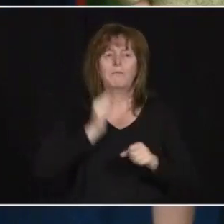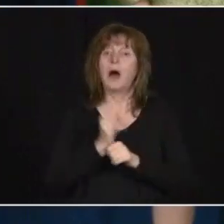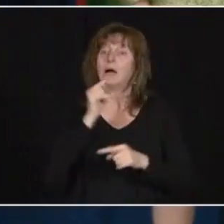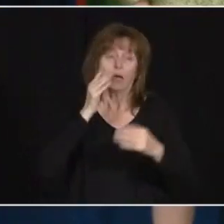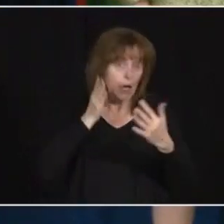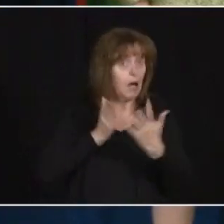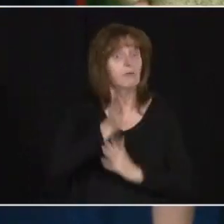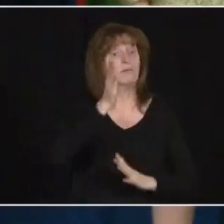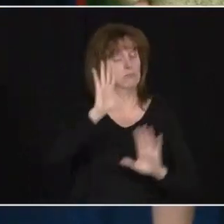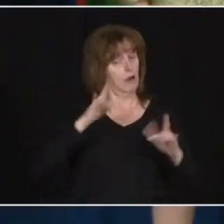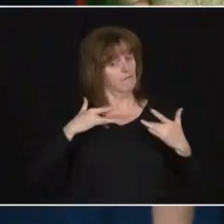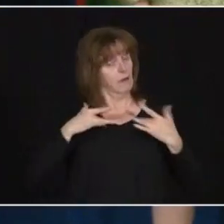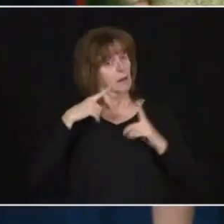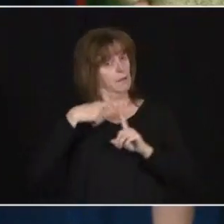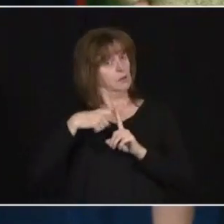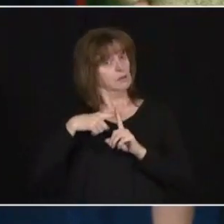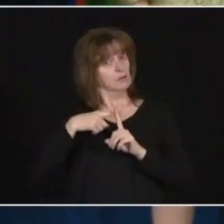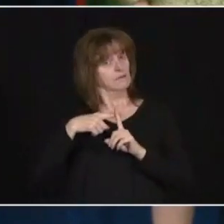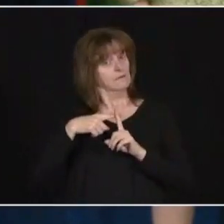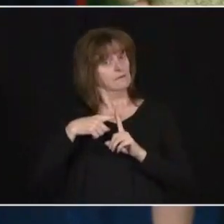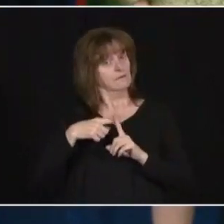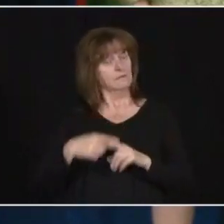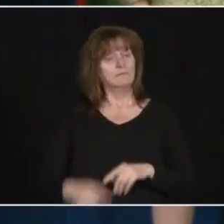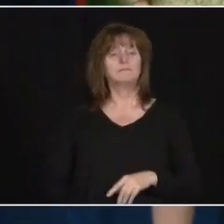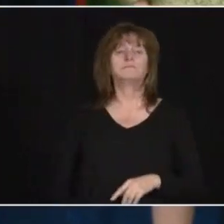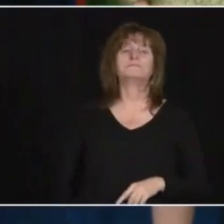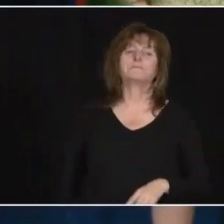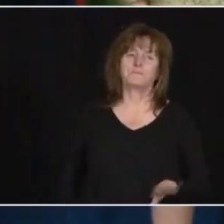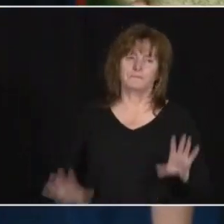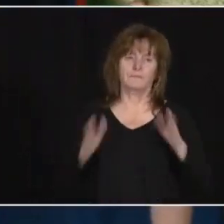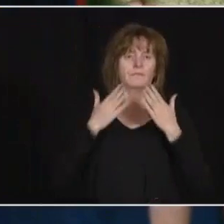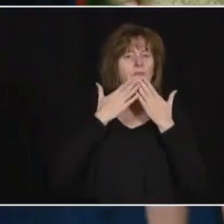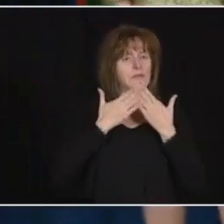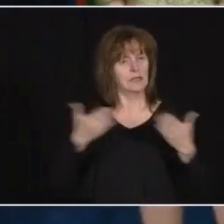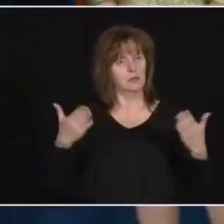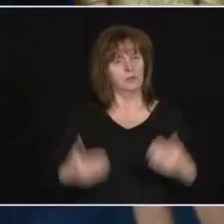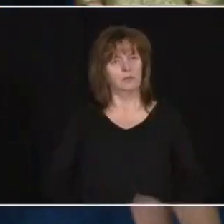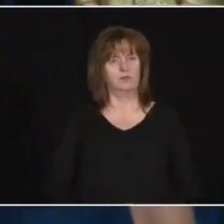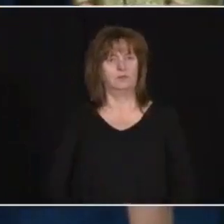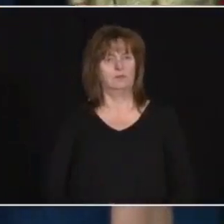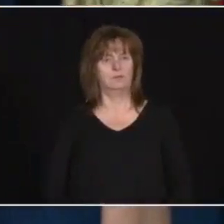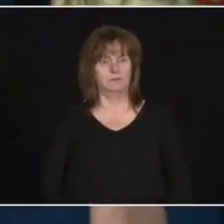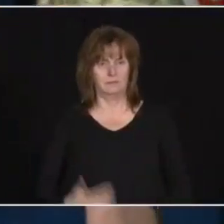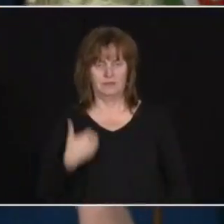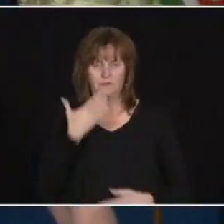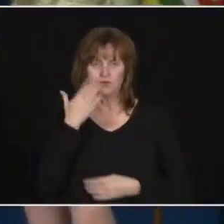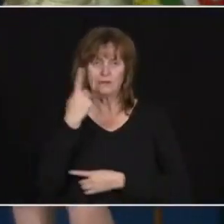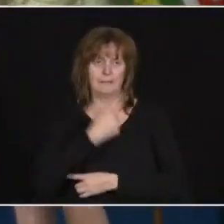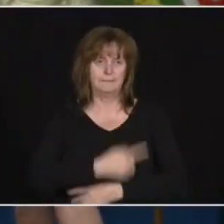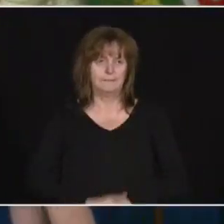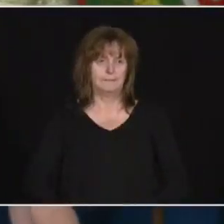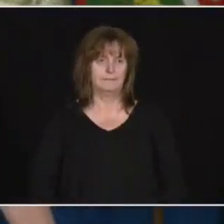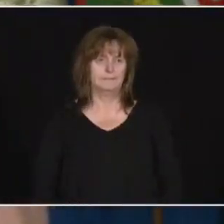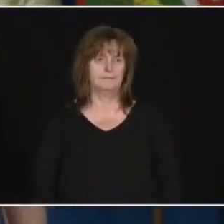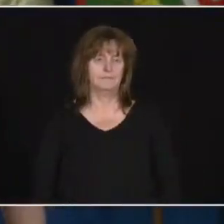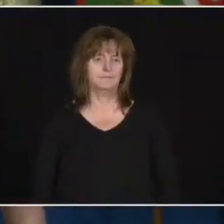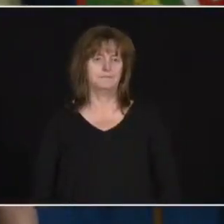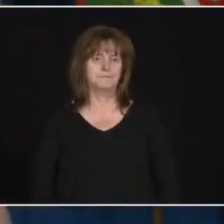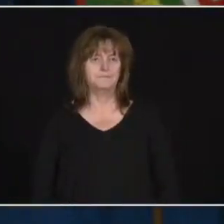we're almost there. Just hang in there. We're going to get there collectively, all of us. We're going to get there.